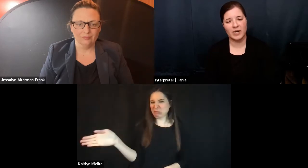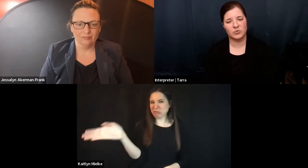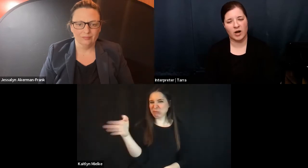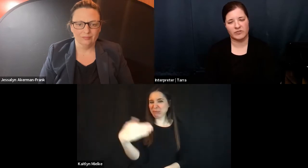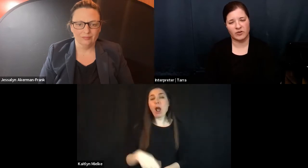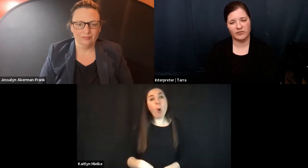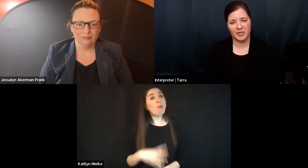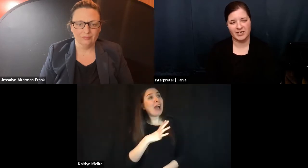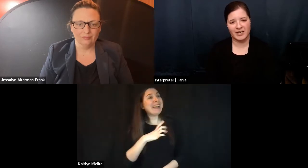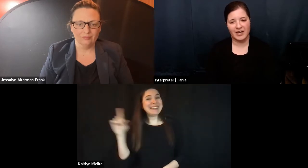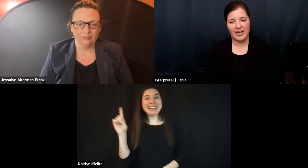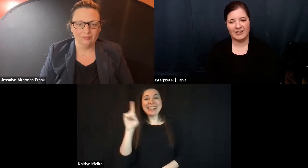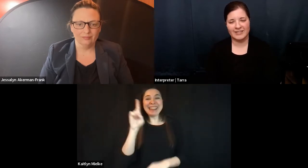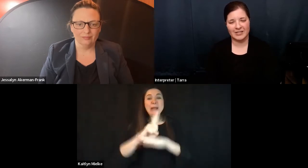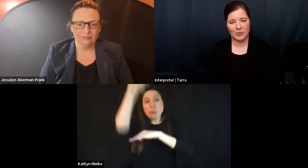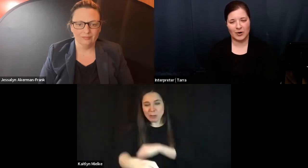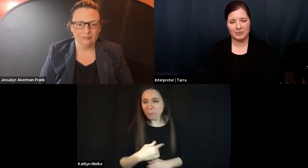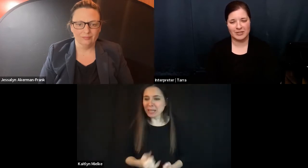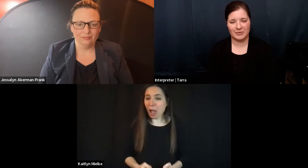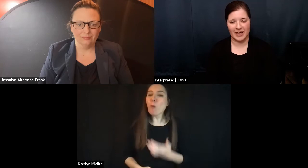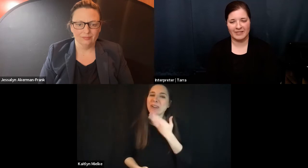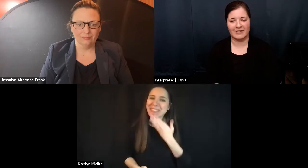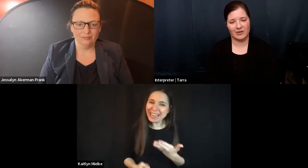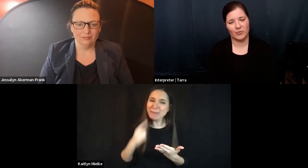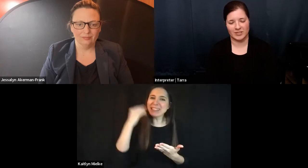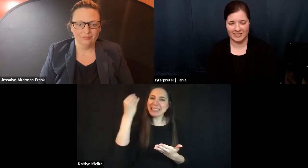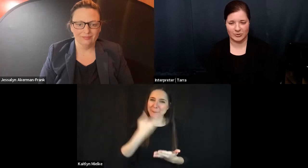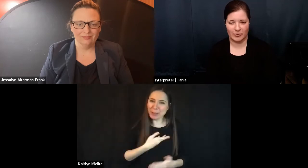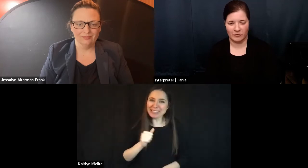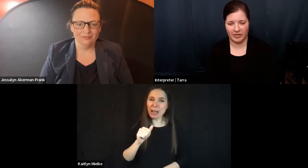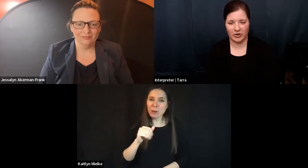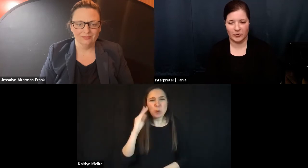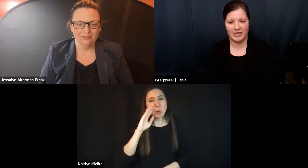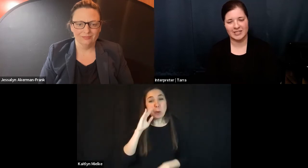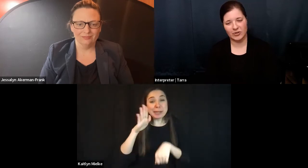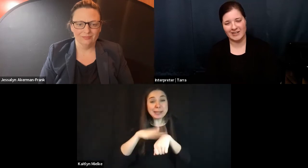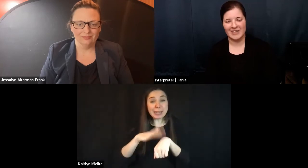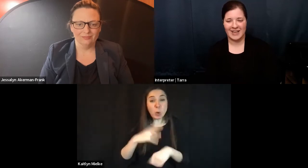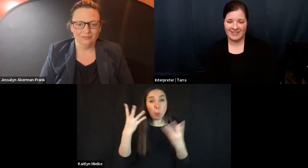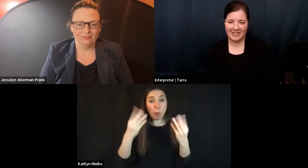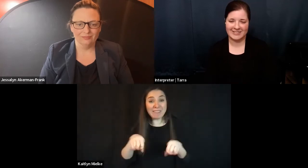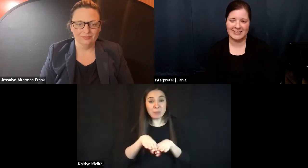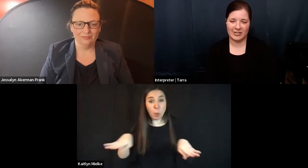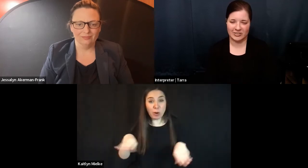And sometimes I will use my sighted friends as bulldozer. So I say, oh, do you mind just walking in front of me? And they say, no problem.